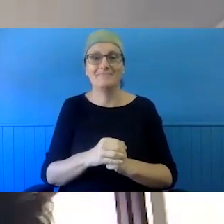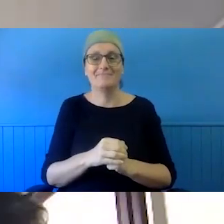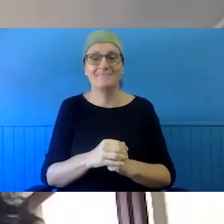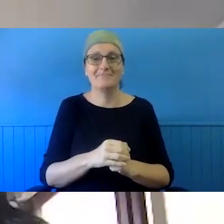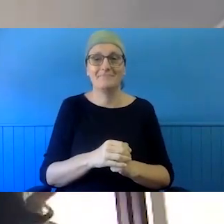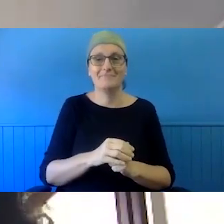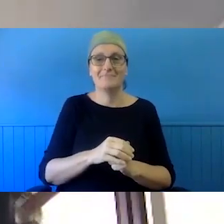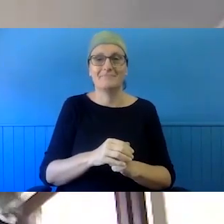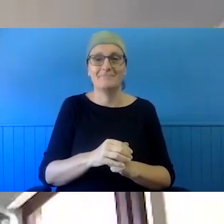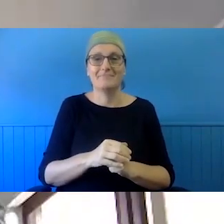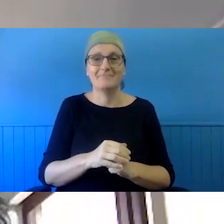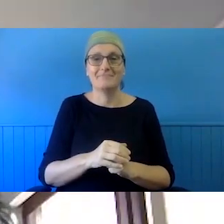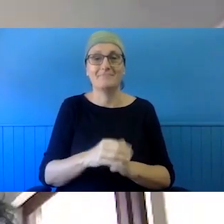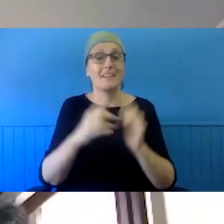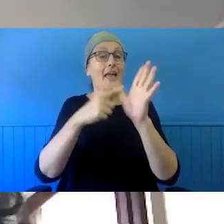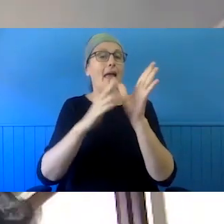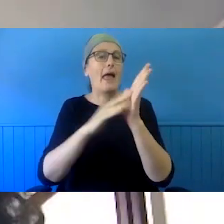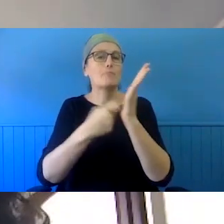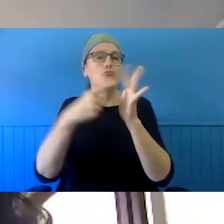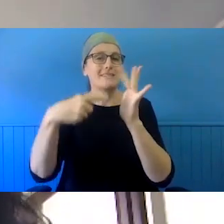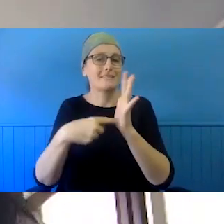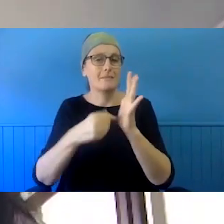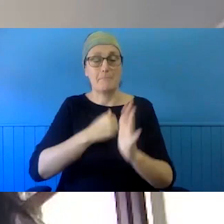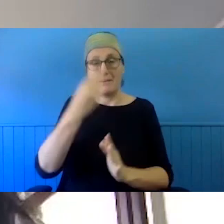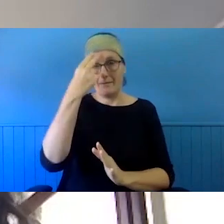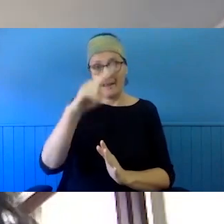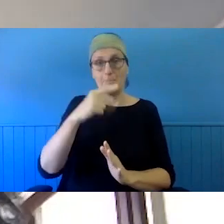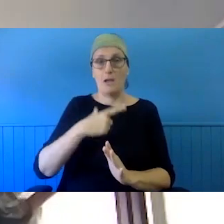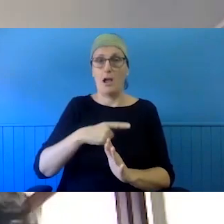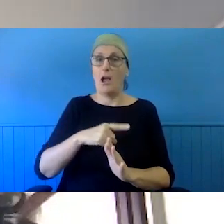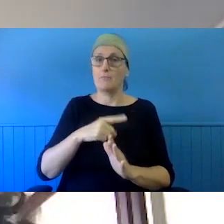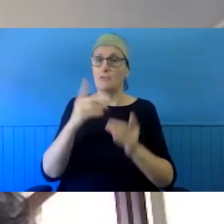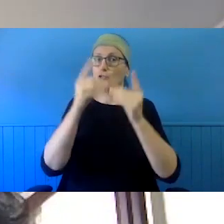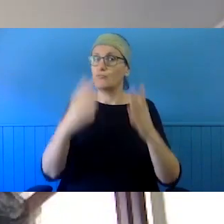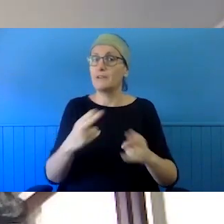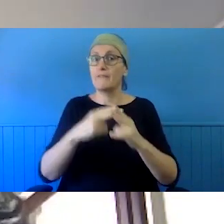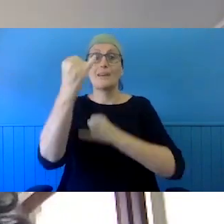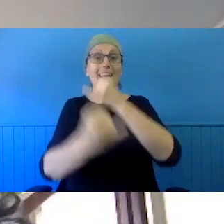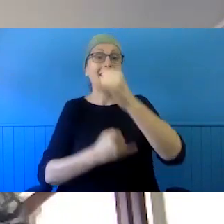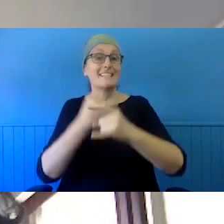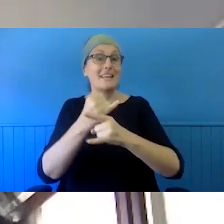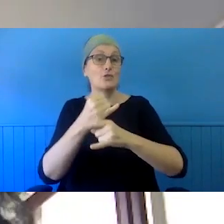the director of international development at the Australia Council for the Arts. This week, we released the first episode in our intel